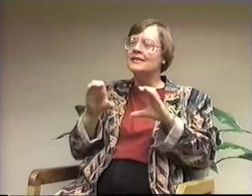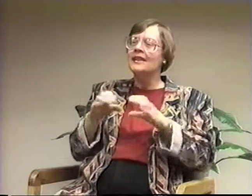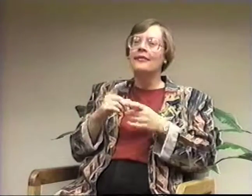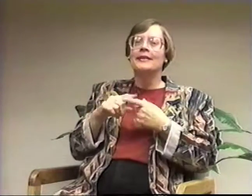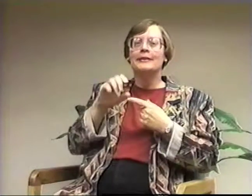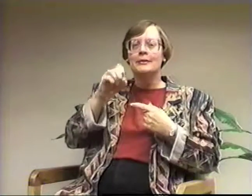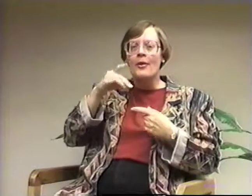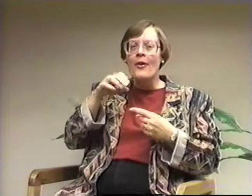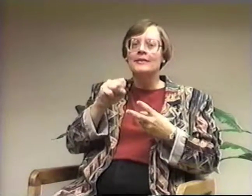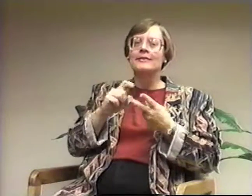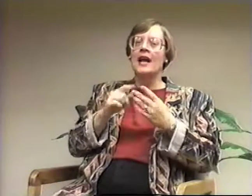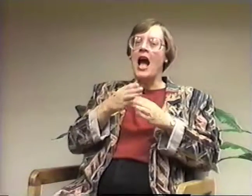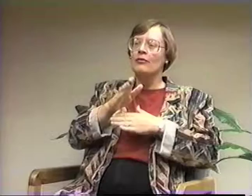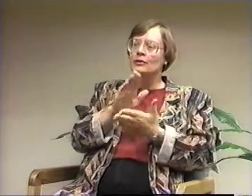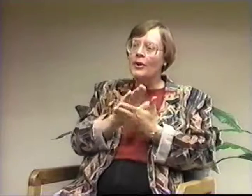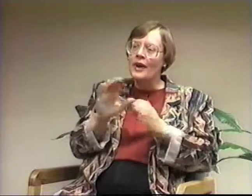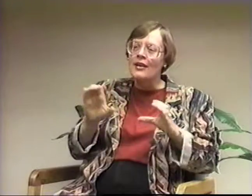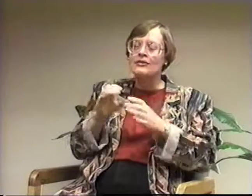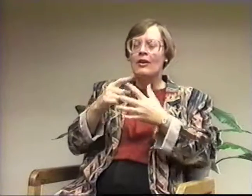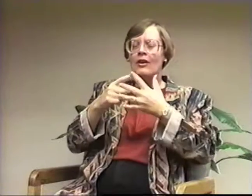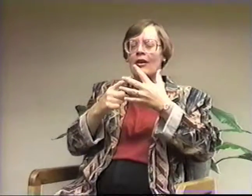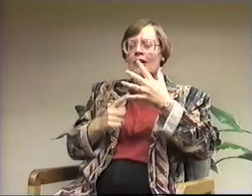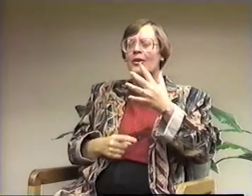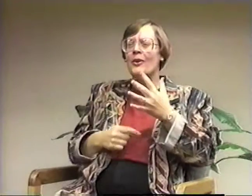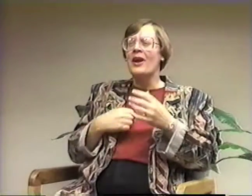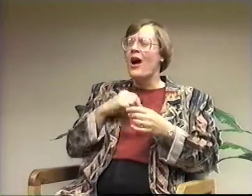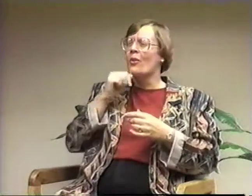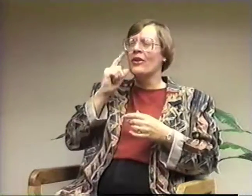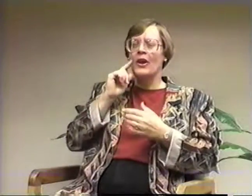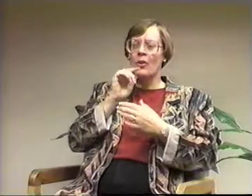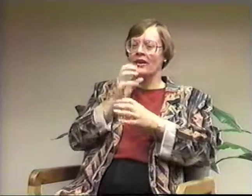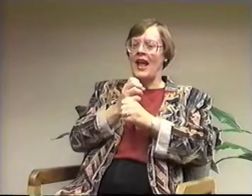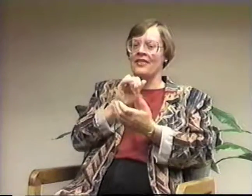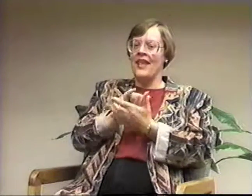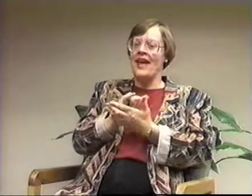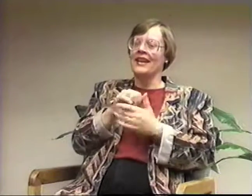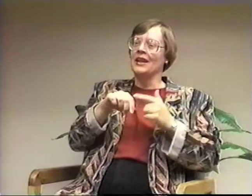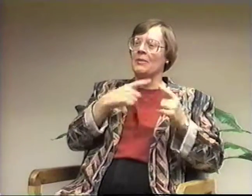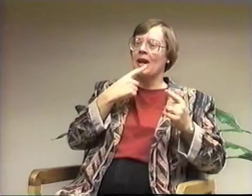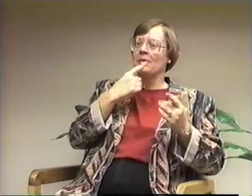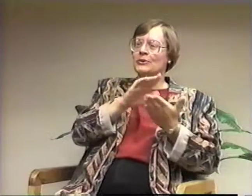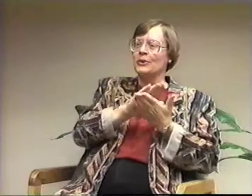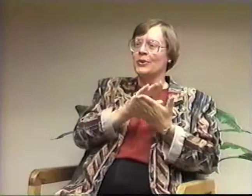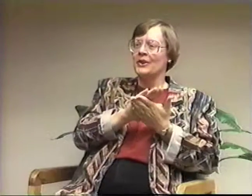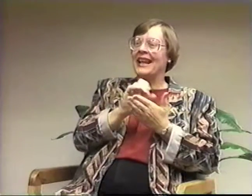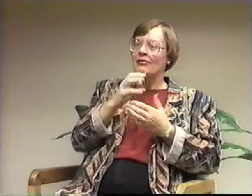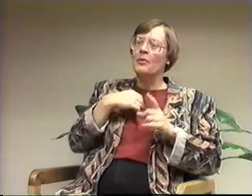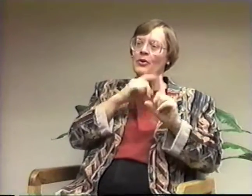I was involved in many activities, sports, school activities.